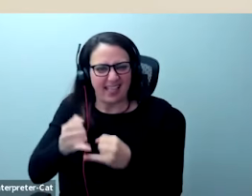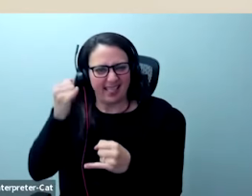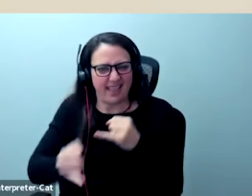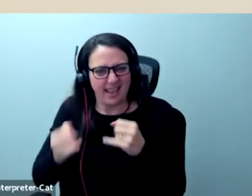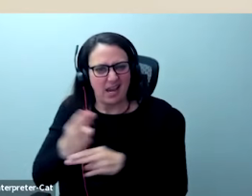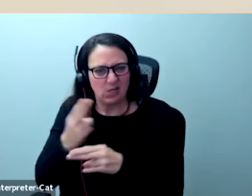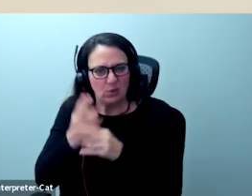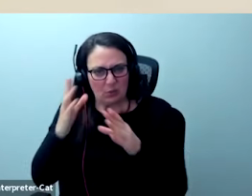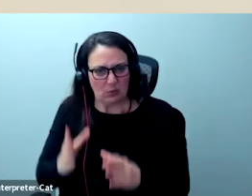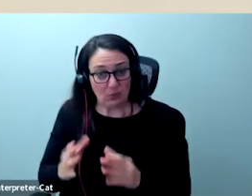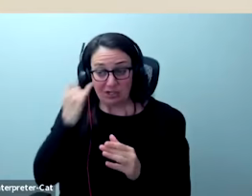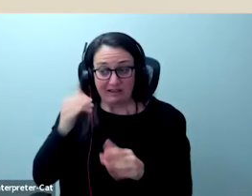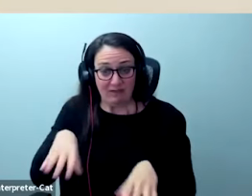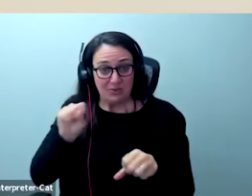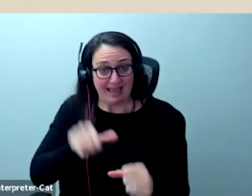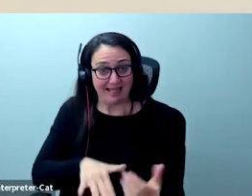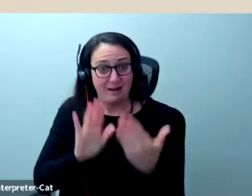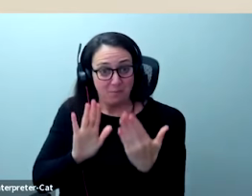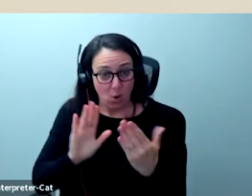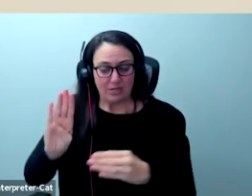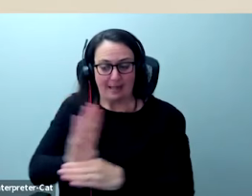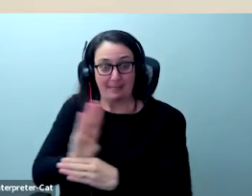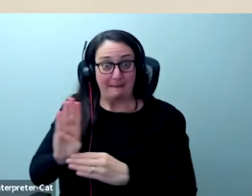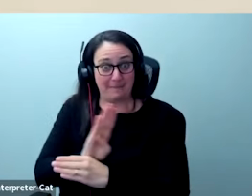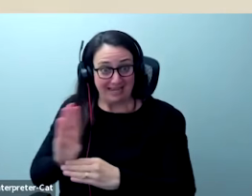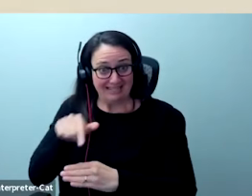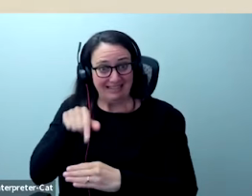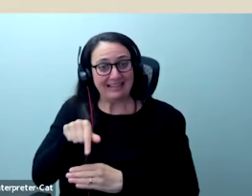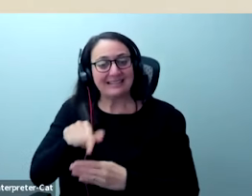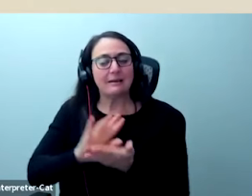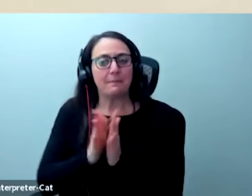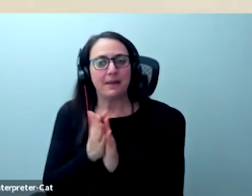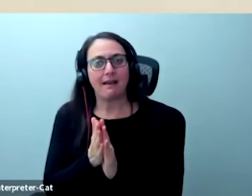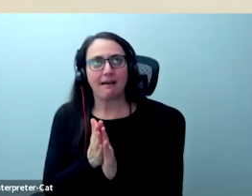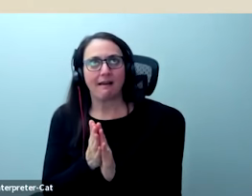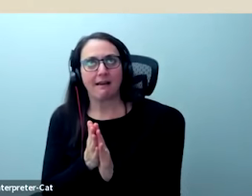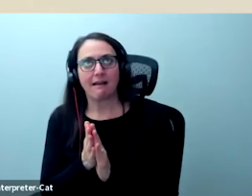And you take that approach, the business case becomes more about not just the viability,